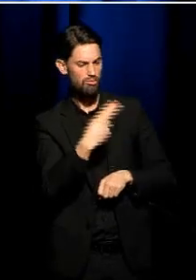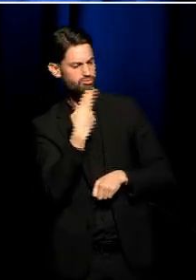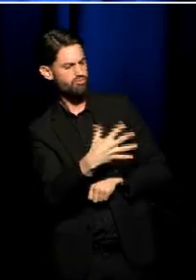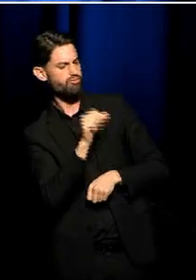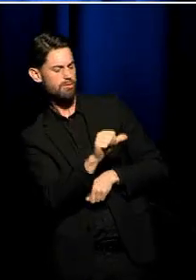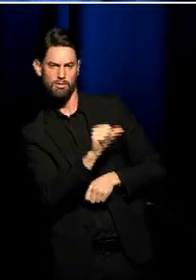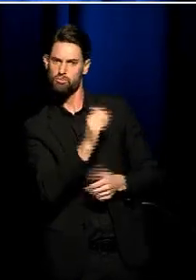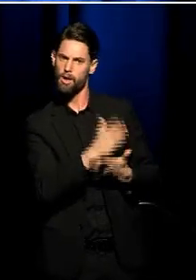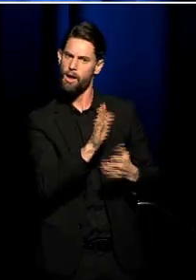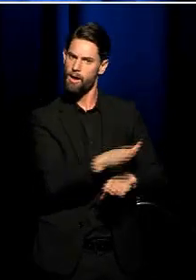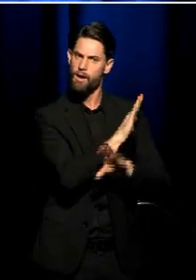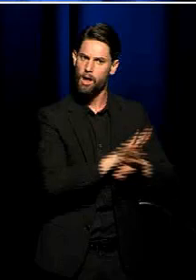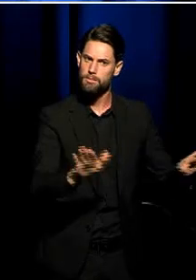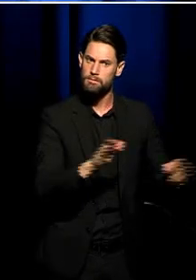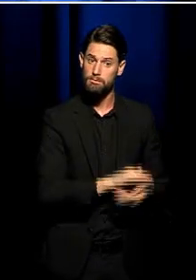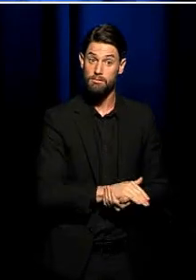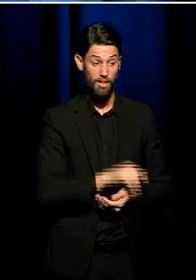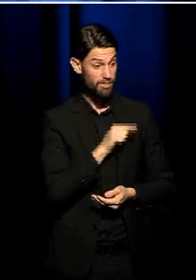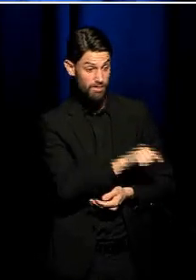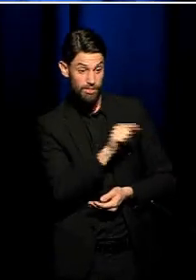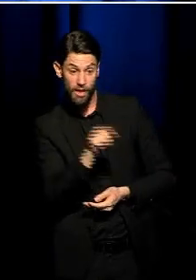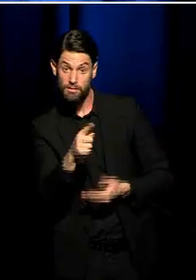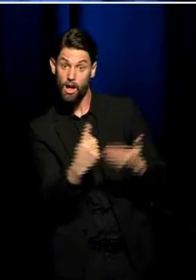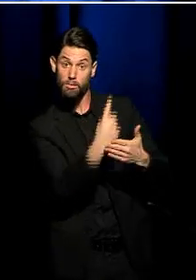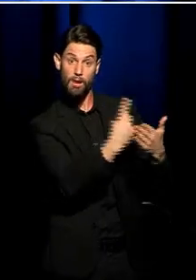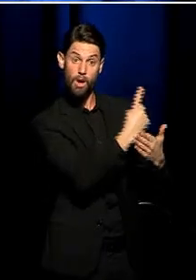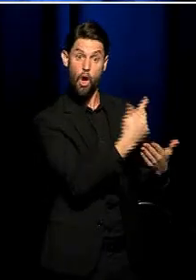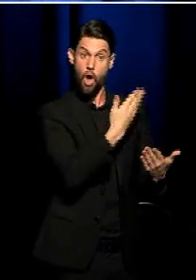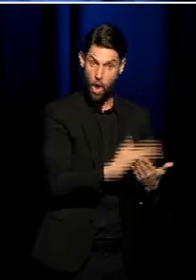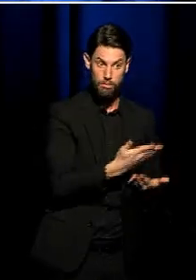against, and abuse, neglect and exploitation of, people with disability